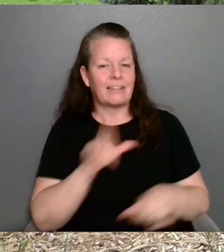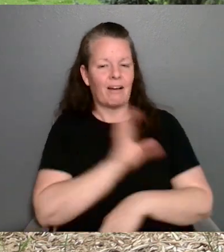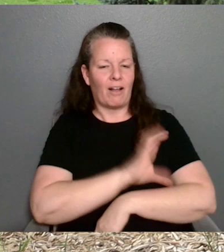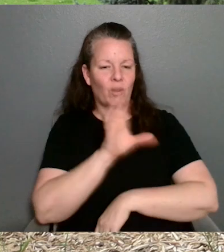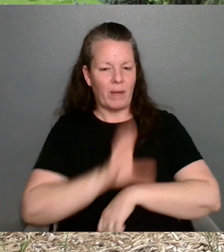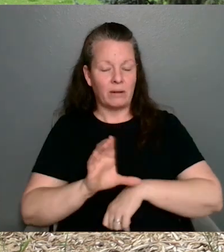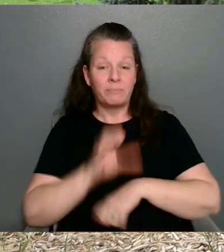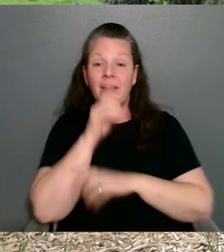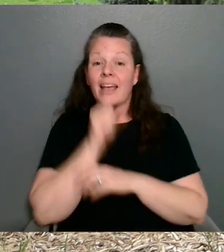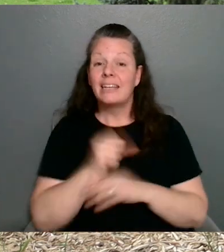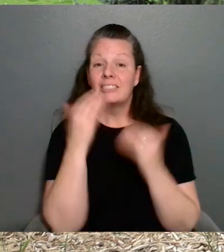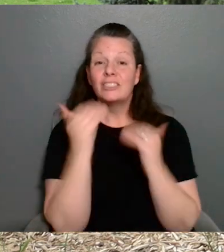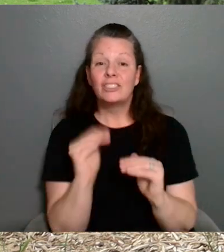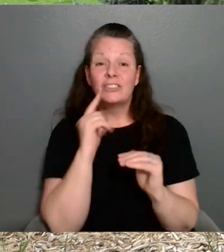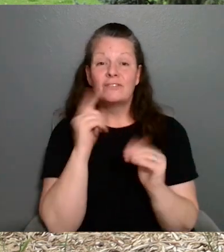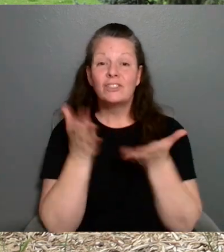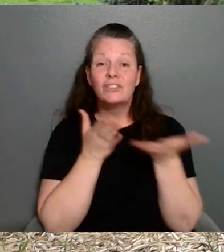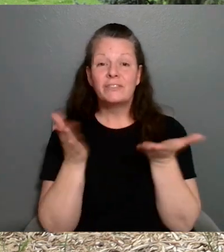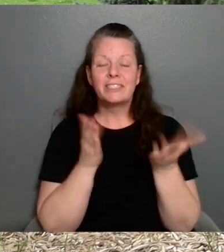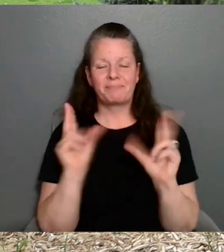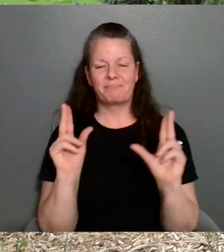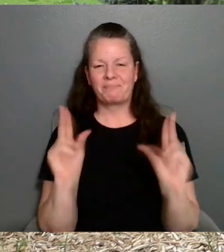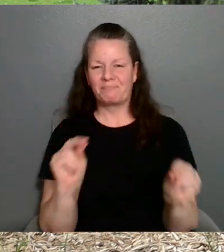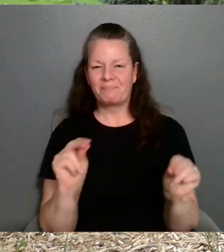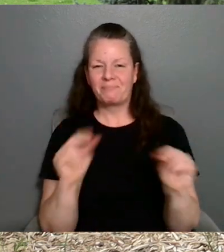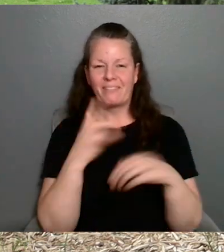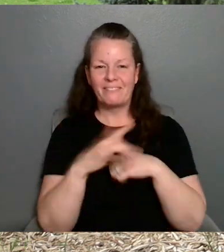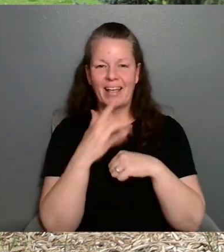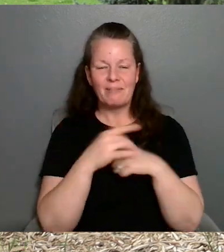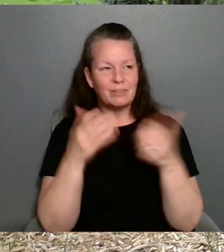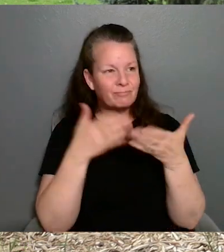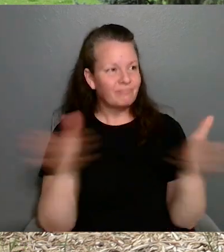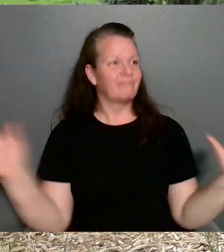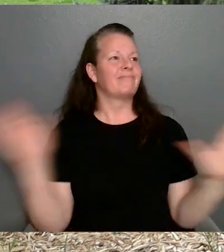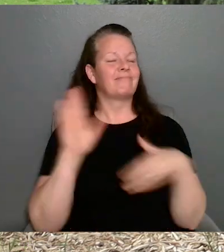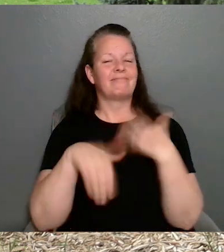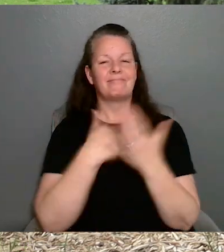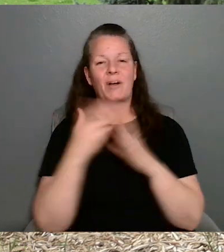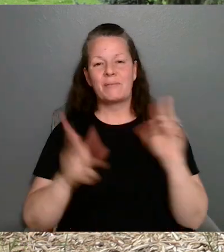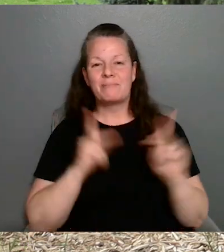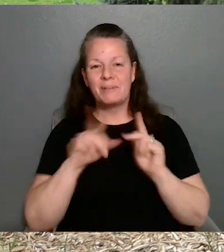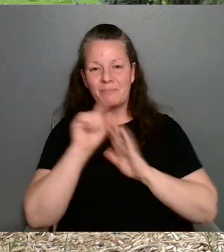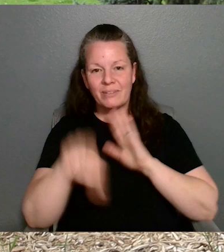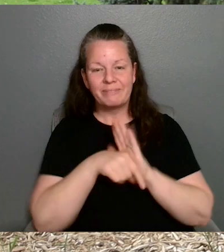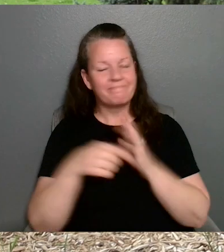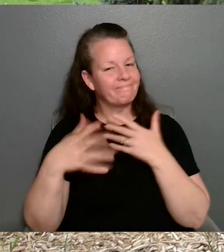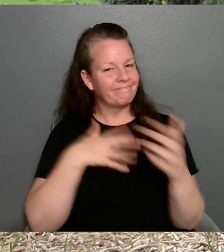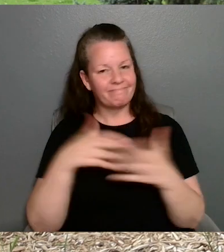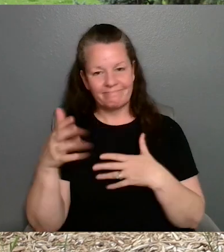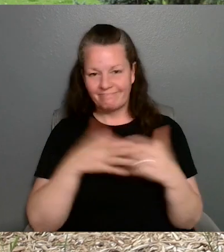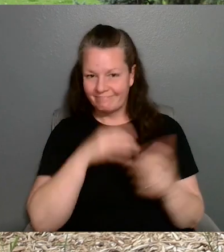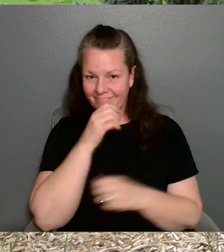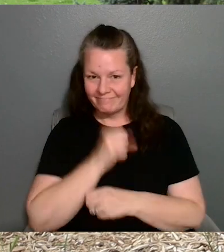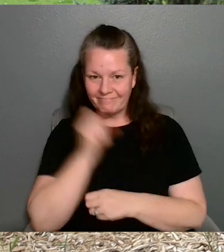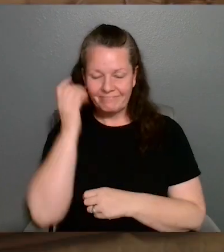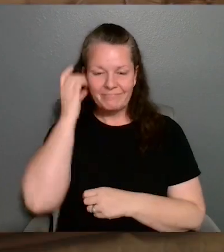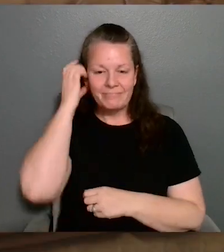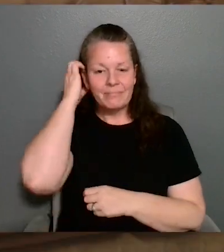There's also no age requirement to receive these services. They're available to all people who are eligible, regardless of age.